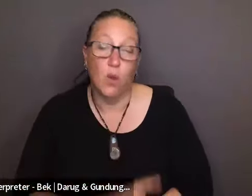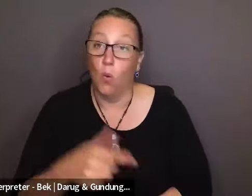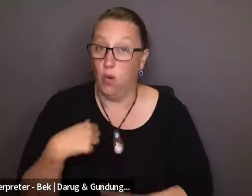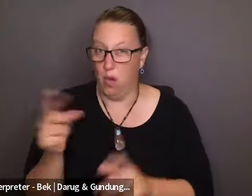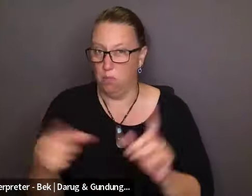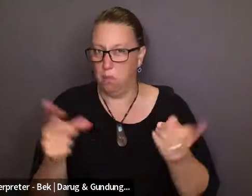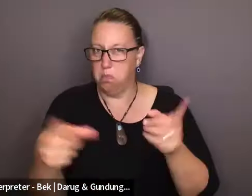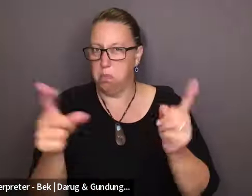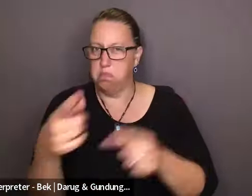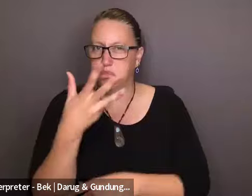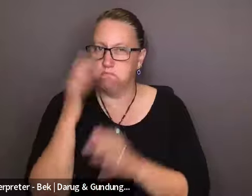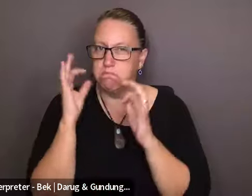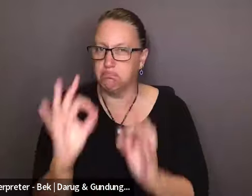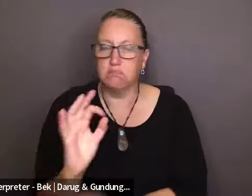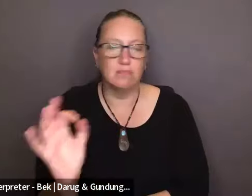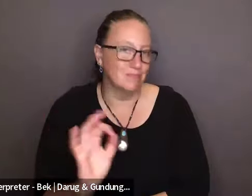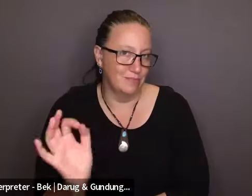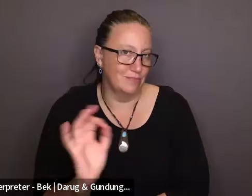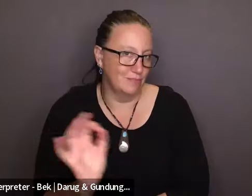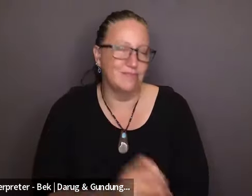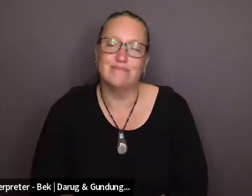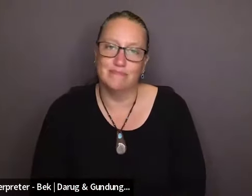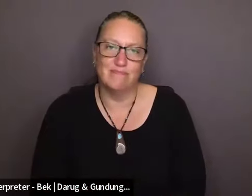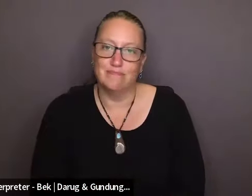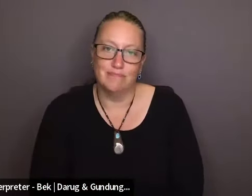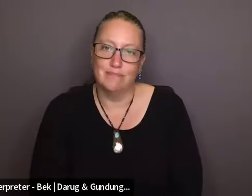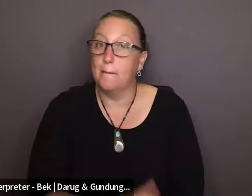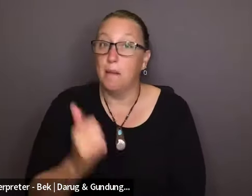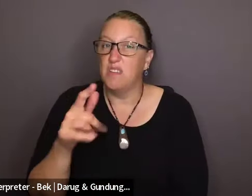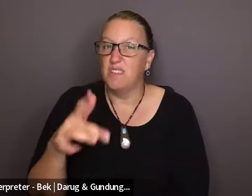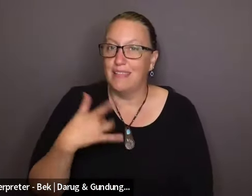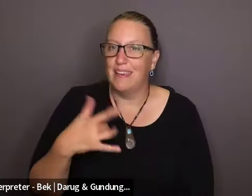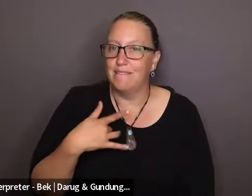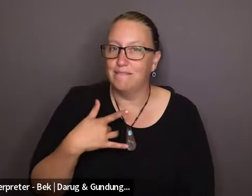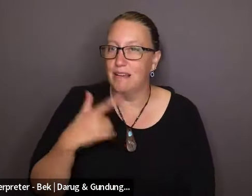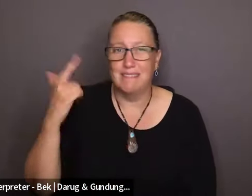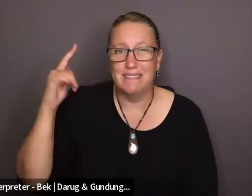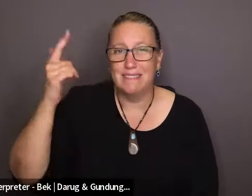this is where good applications come undone in